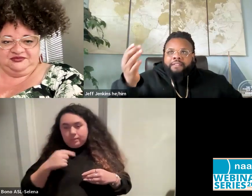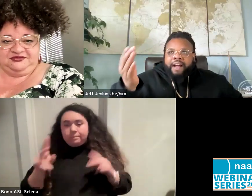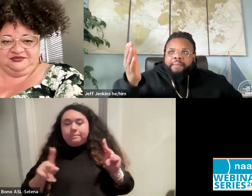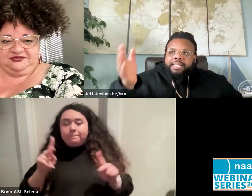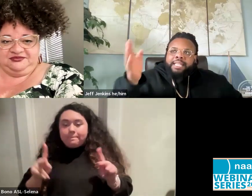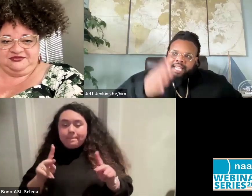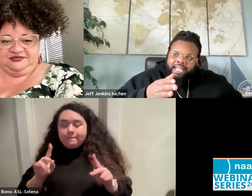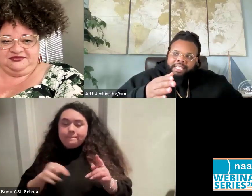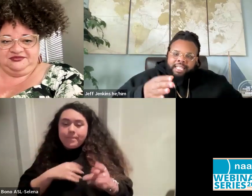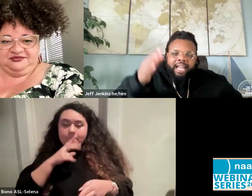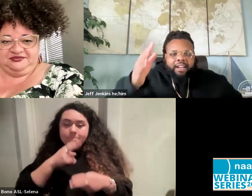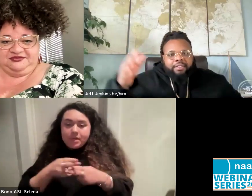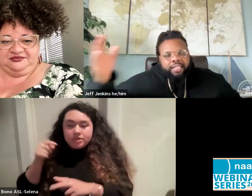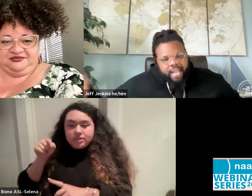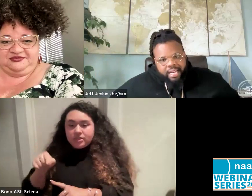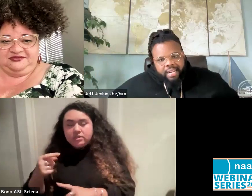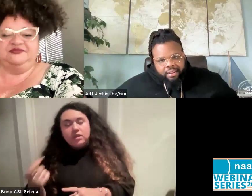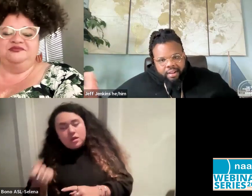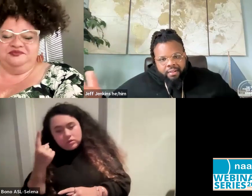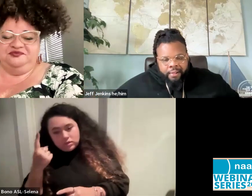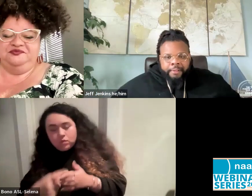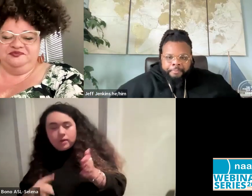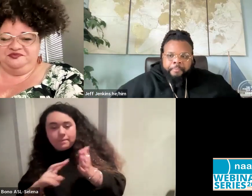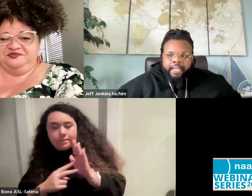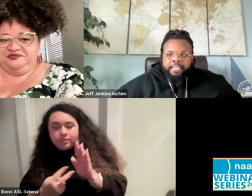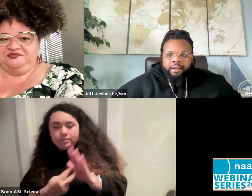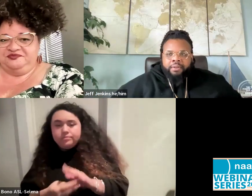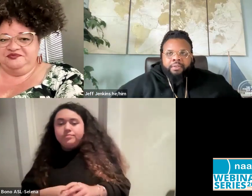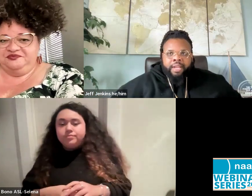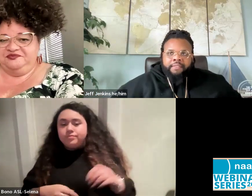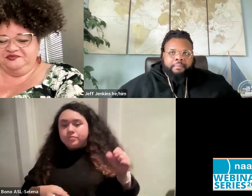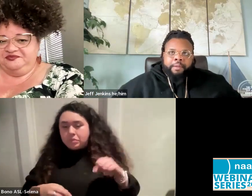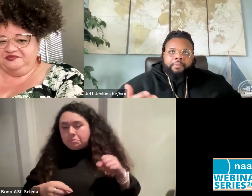if I mention this, they, you know, and so even people